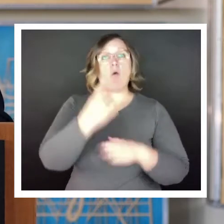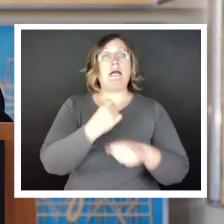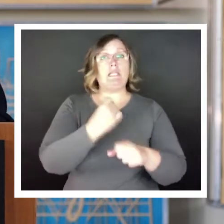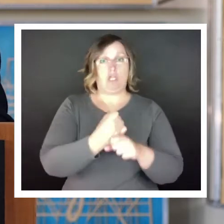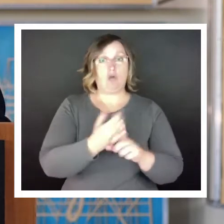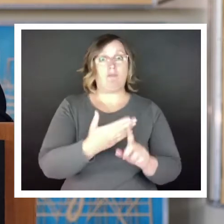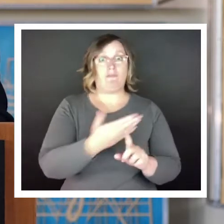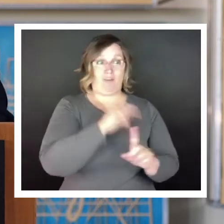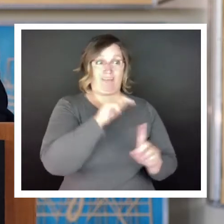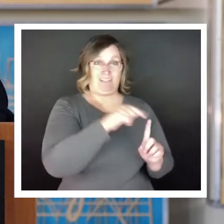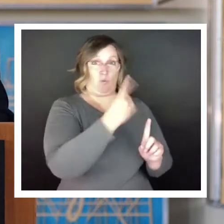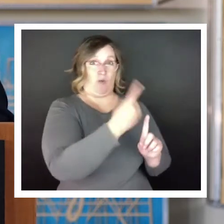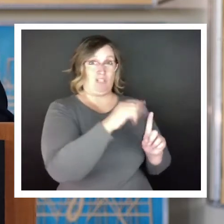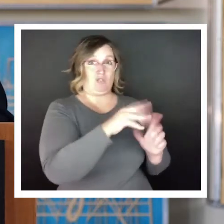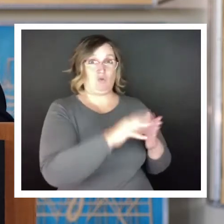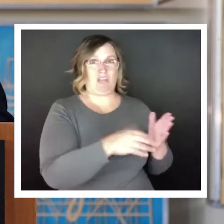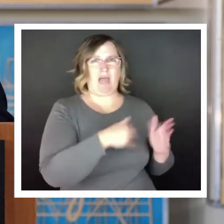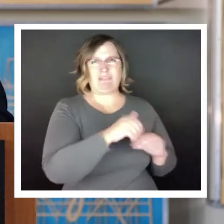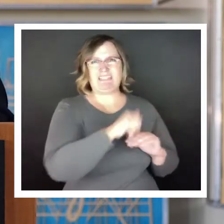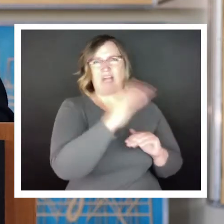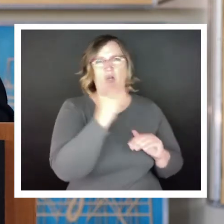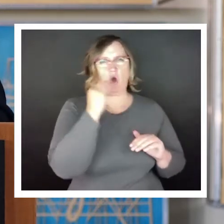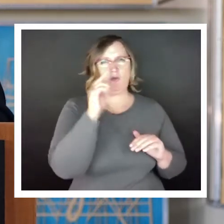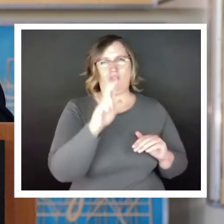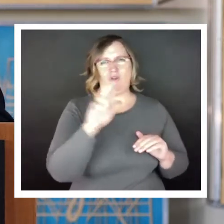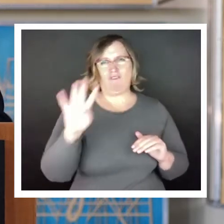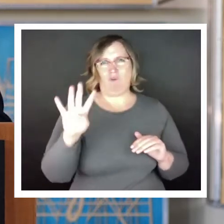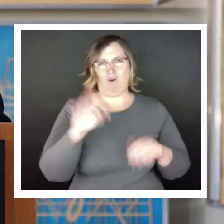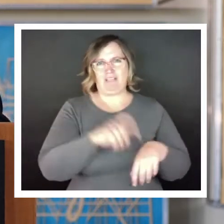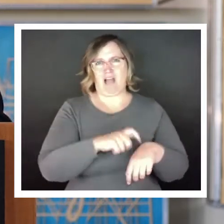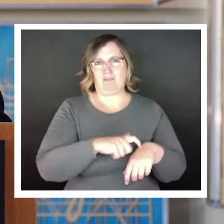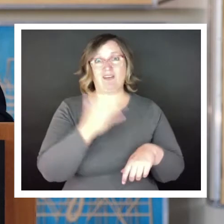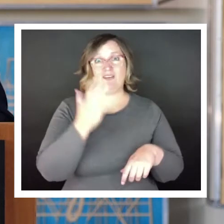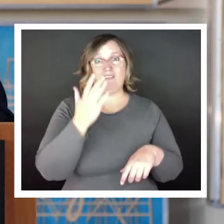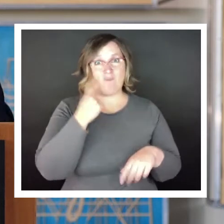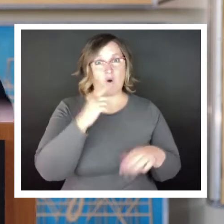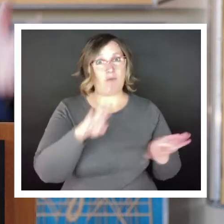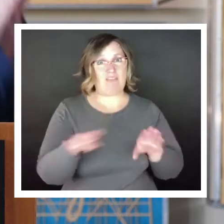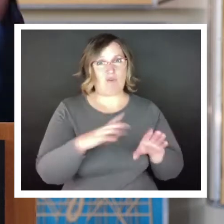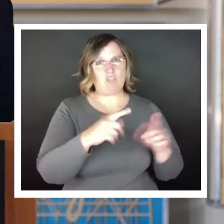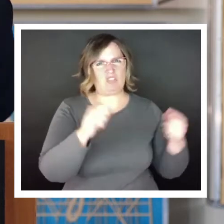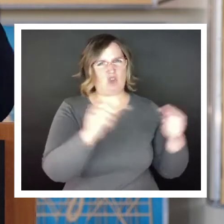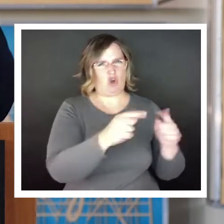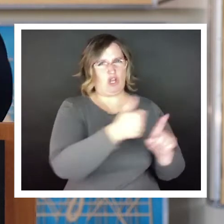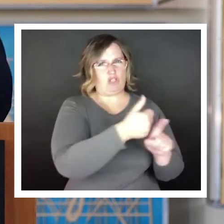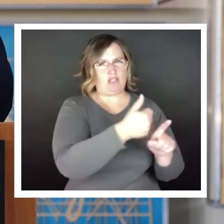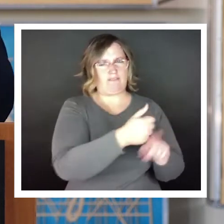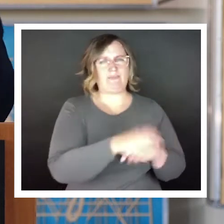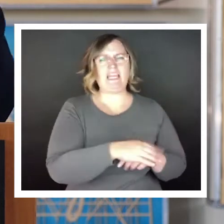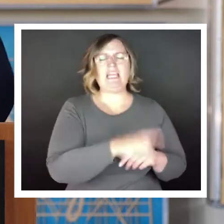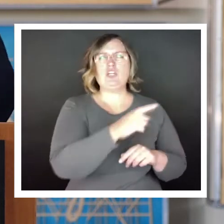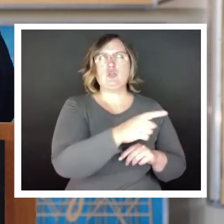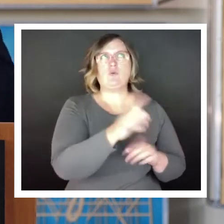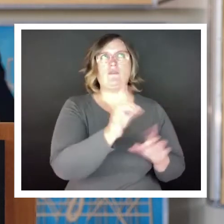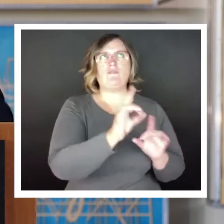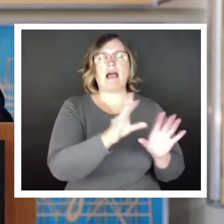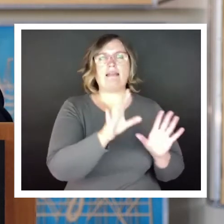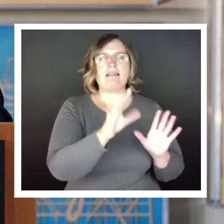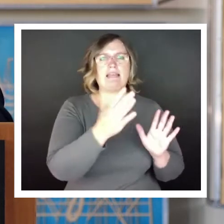she had been sent home 34 times for self injurious behavior. She would violently hit herself in the face every time